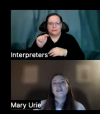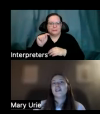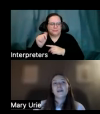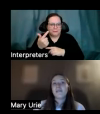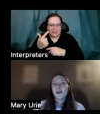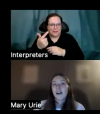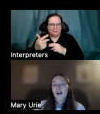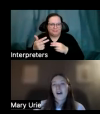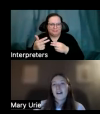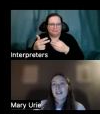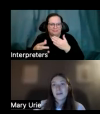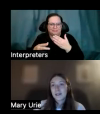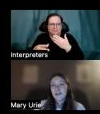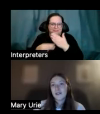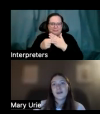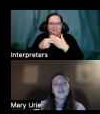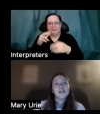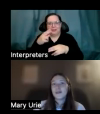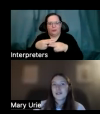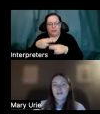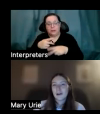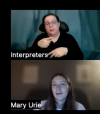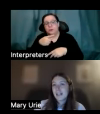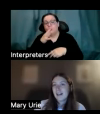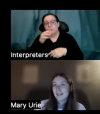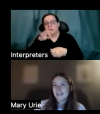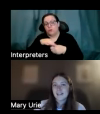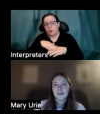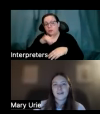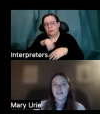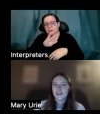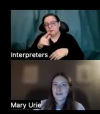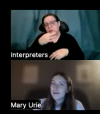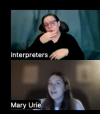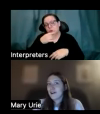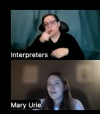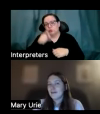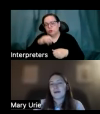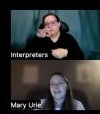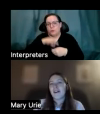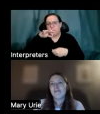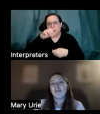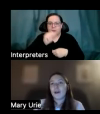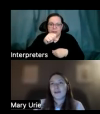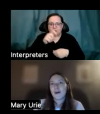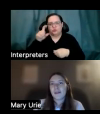you're going to be voting on this bill soon, you should vote yes. Or you should vote no depending on what you want them